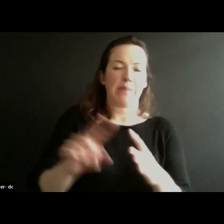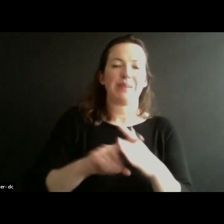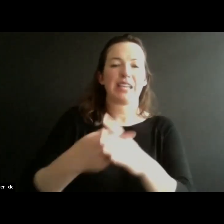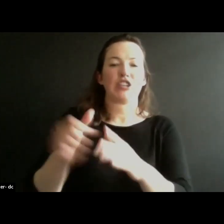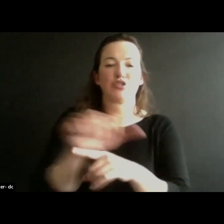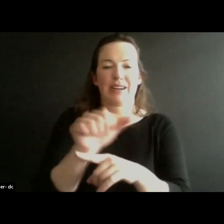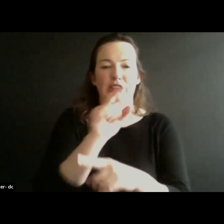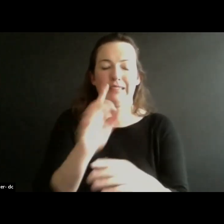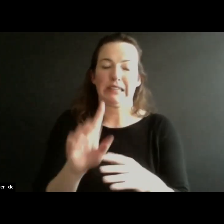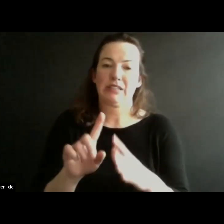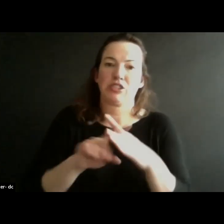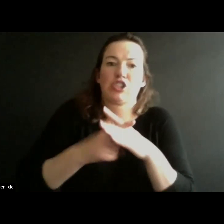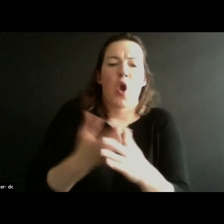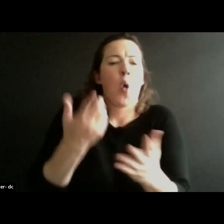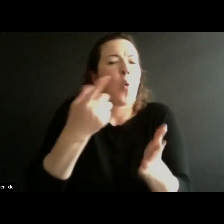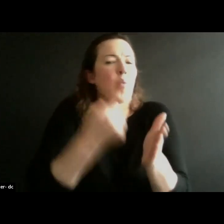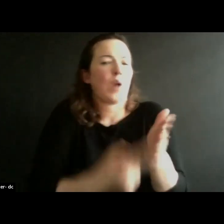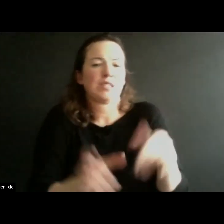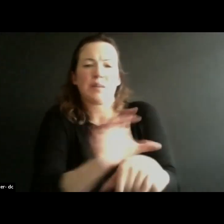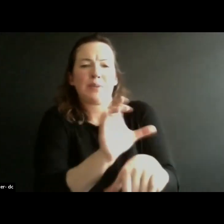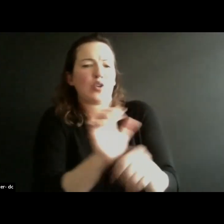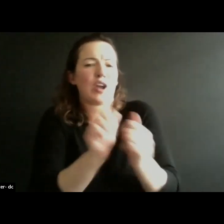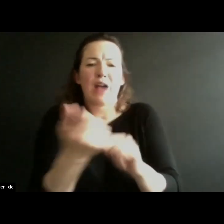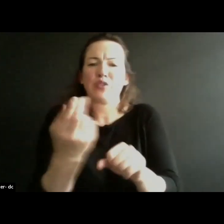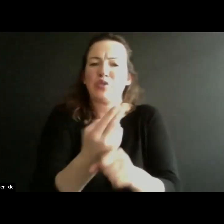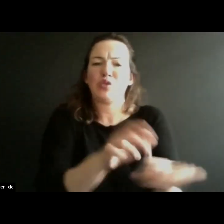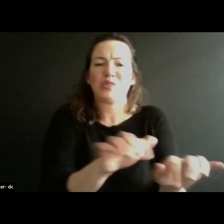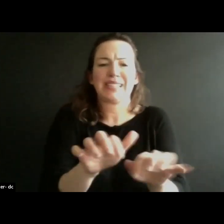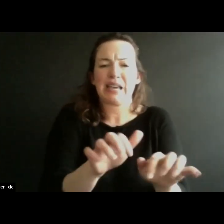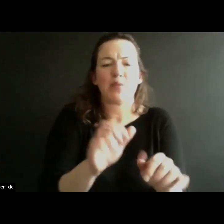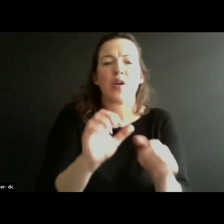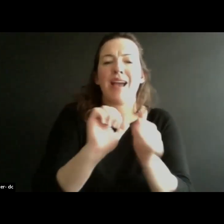to what a computer is to how to use a mouse and a keyboard to getting started with your